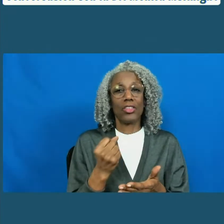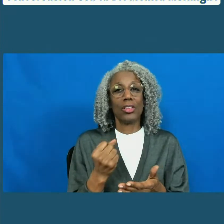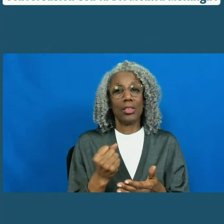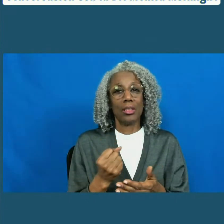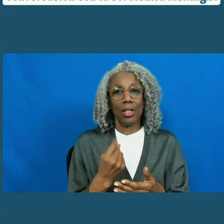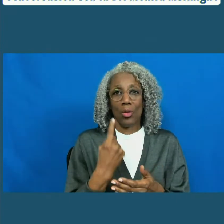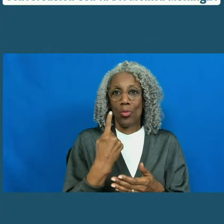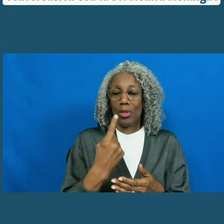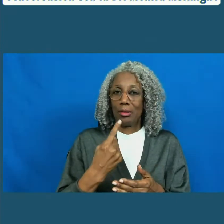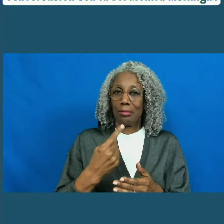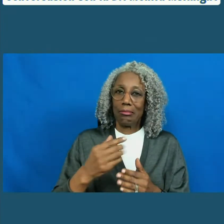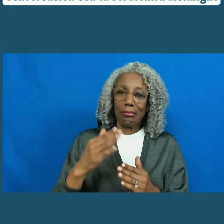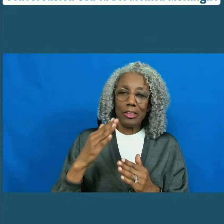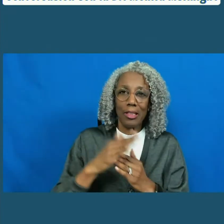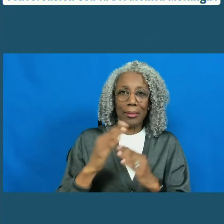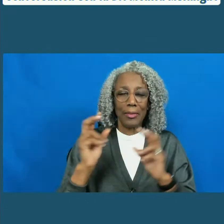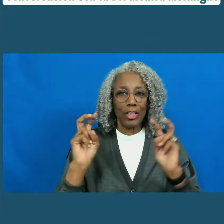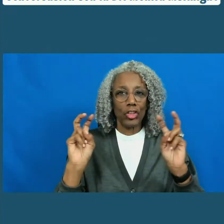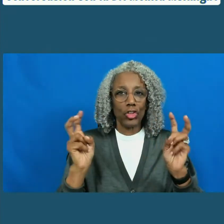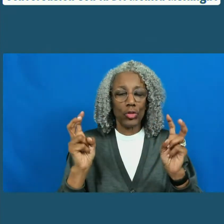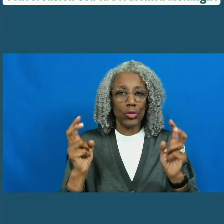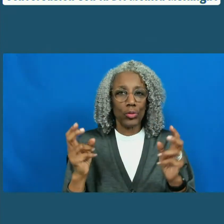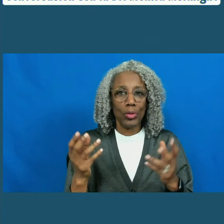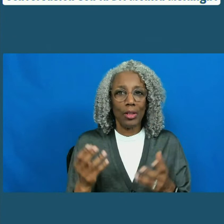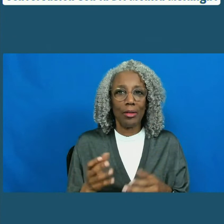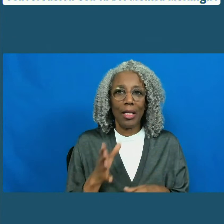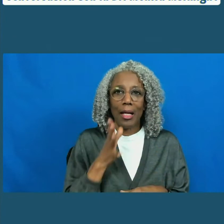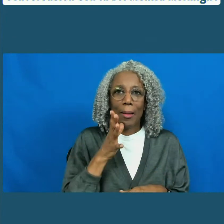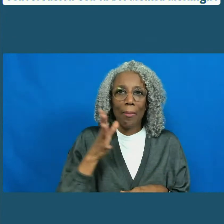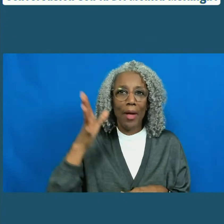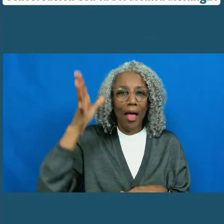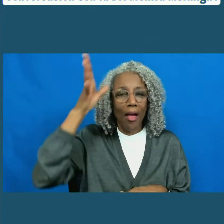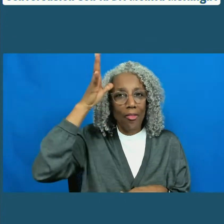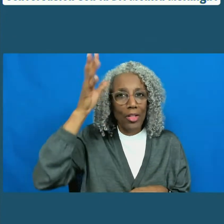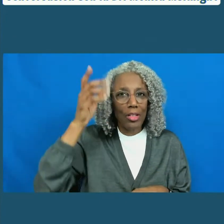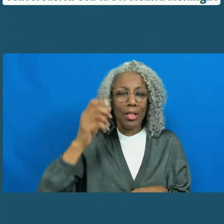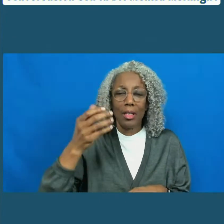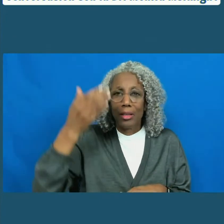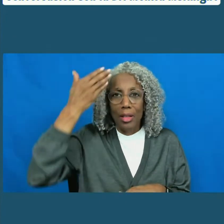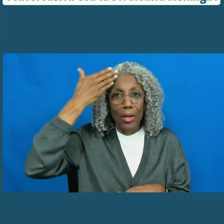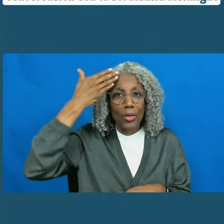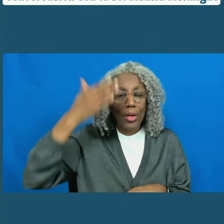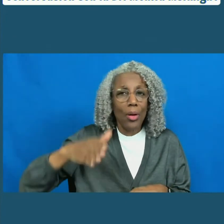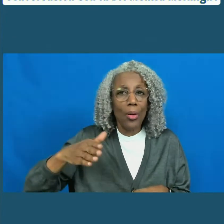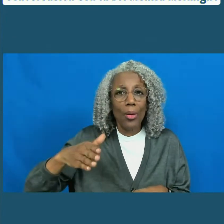be taking advantage of. One of